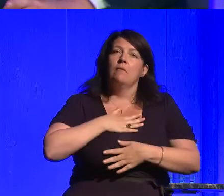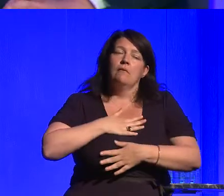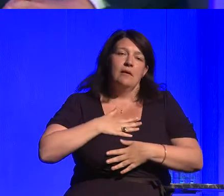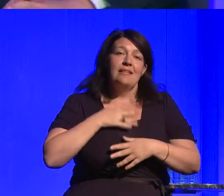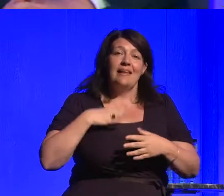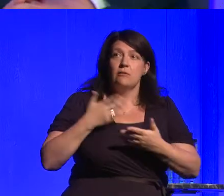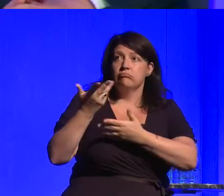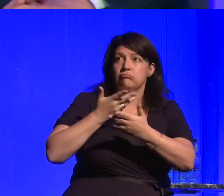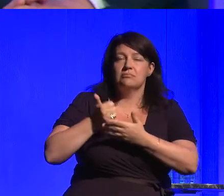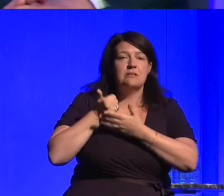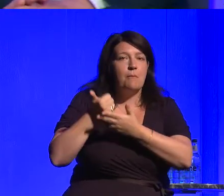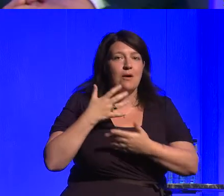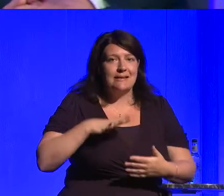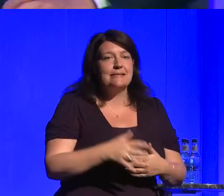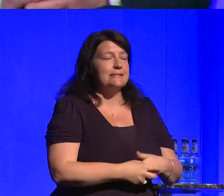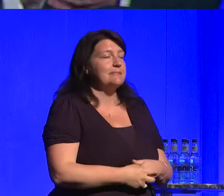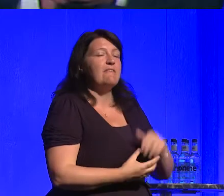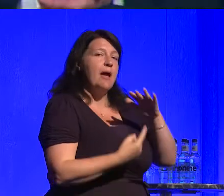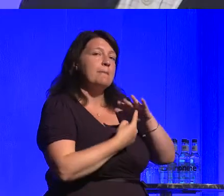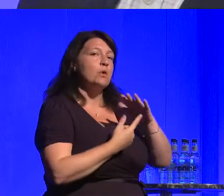Olivia Butterworth: Brilliant, thank you very much Malcolm.